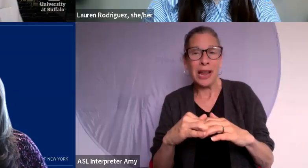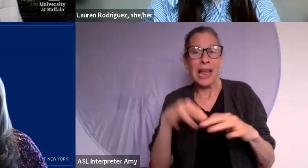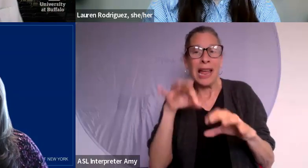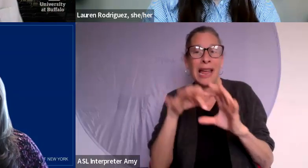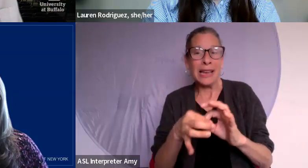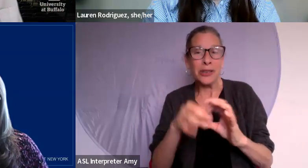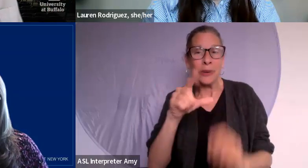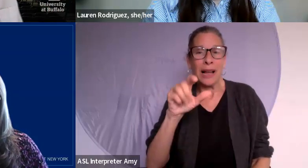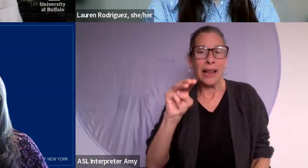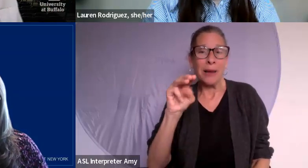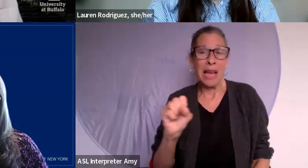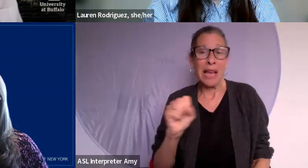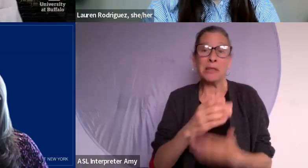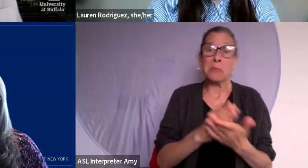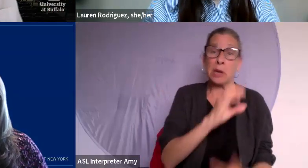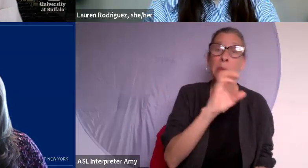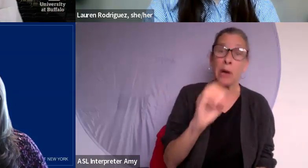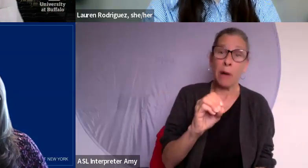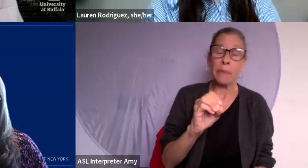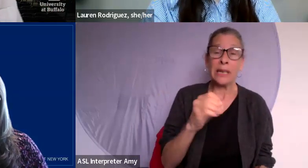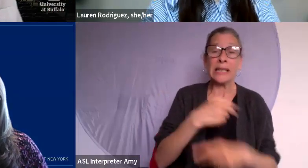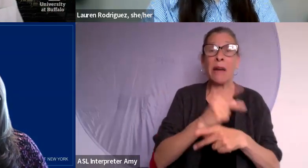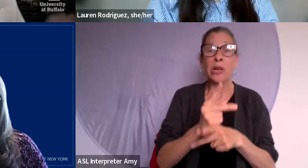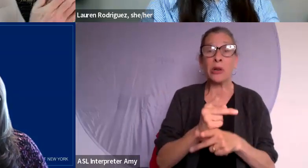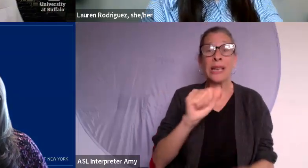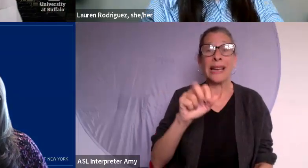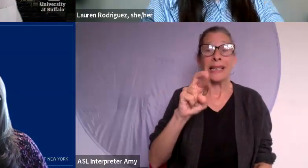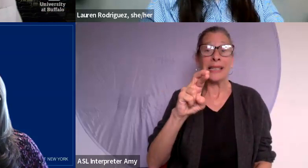There are some companies that have produced ACR, specific to